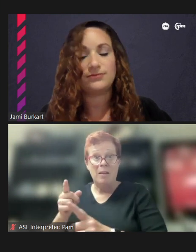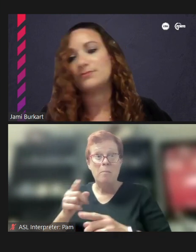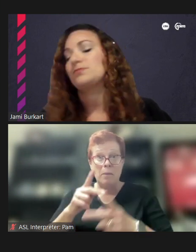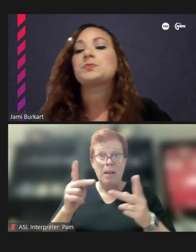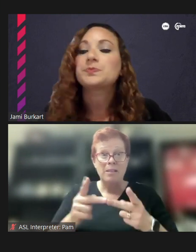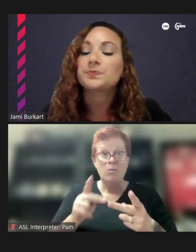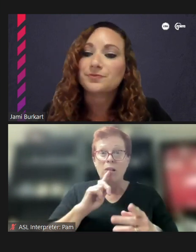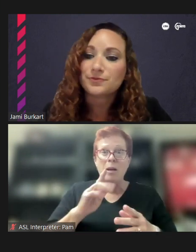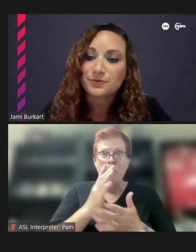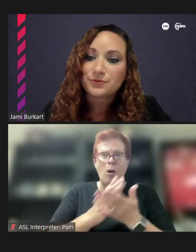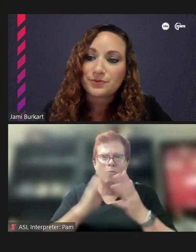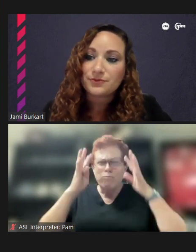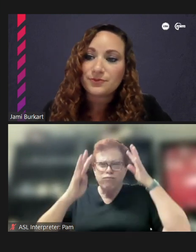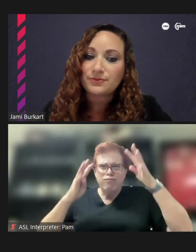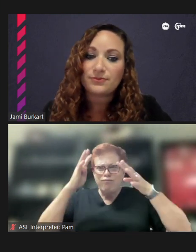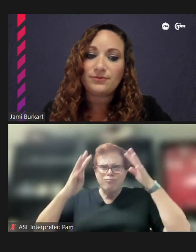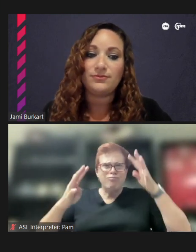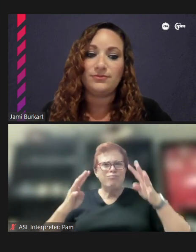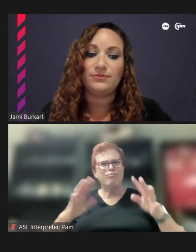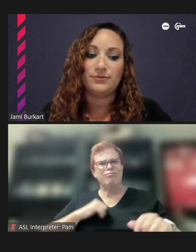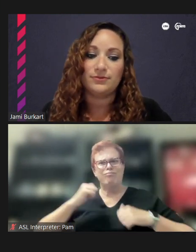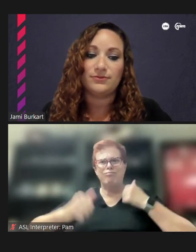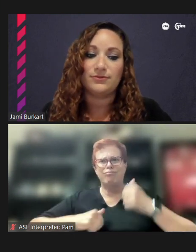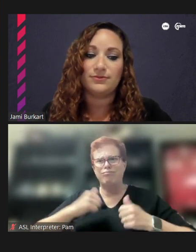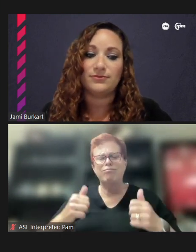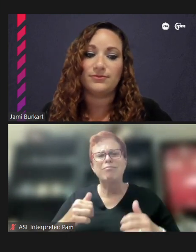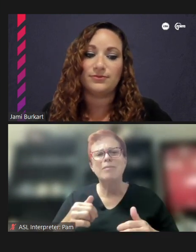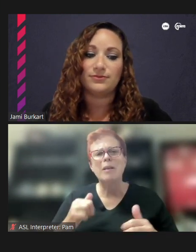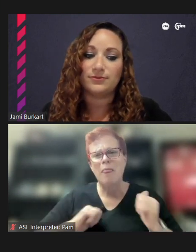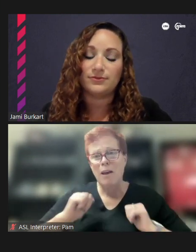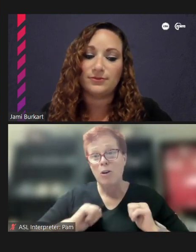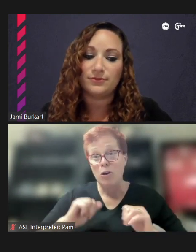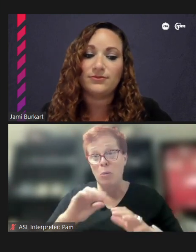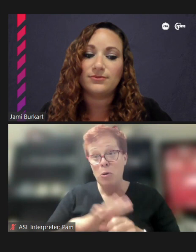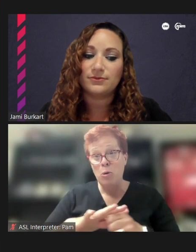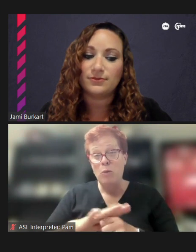vibrant community going a long way back, and that are really unique to that